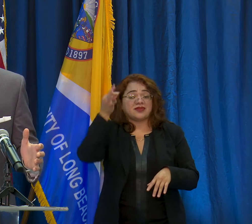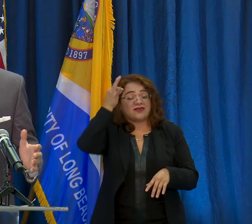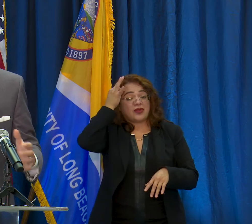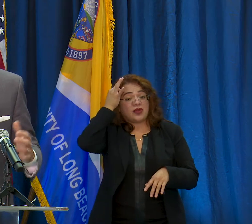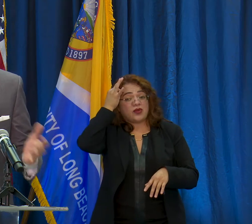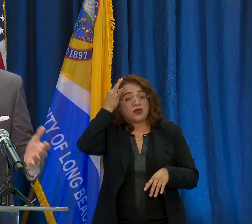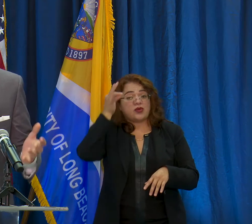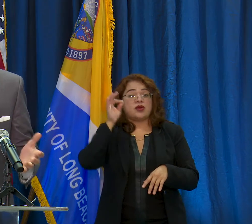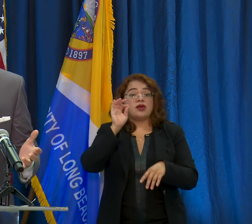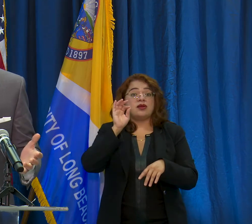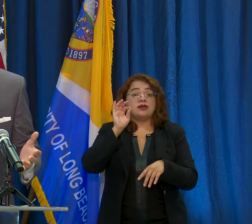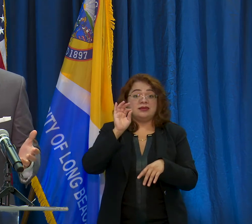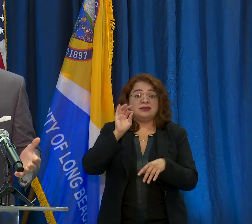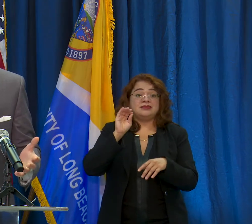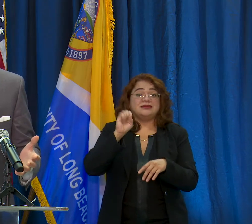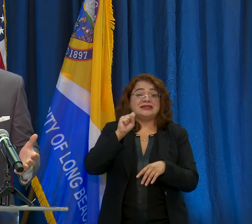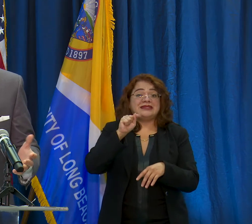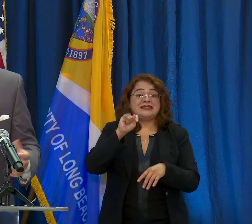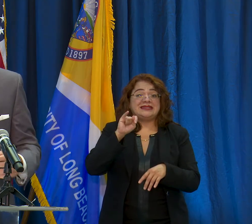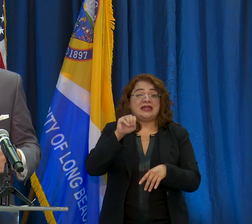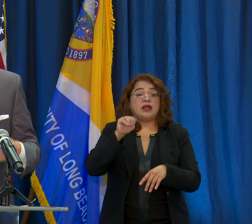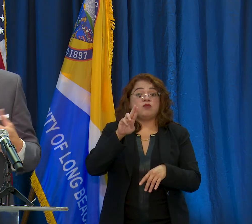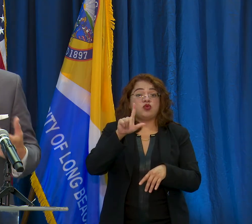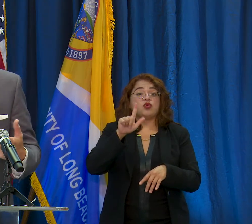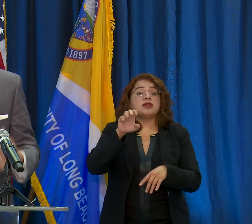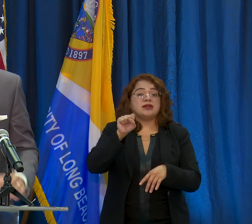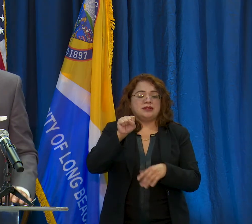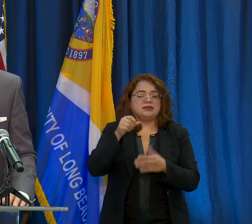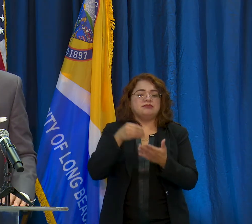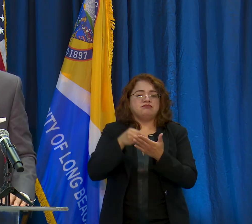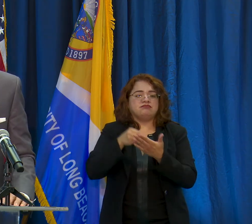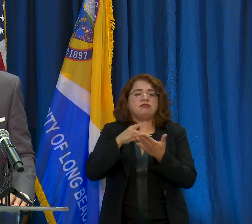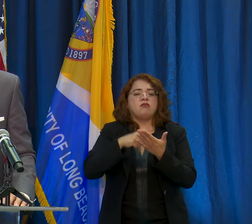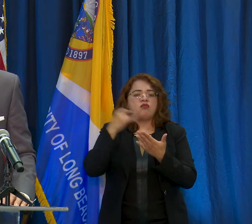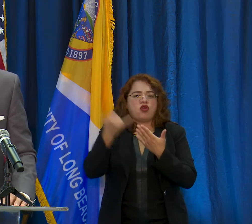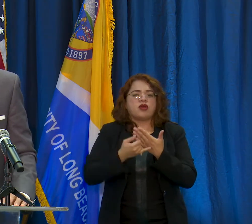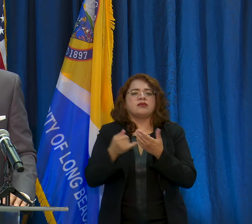that for the past 13 weeks have provided as much as $600